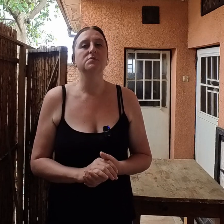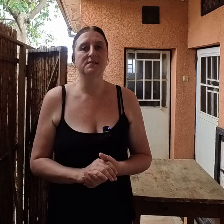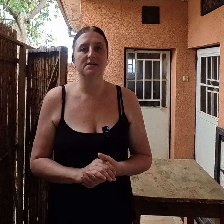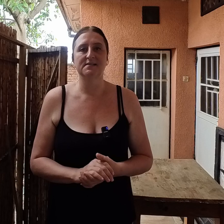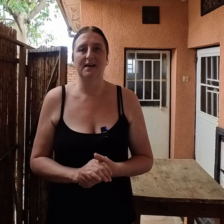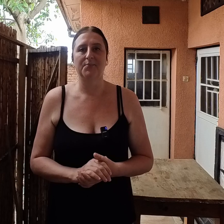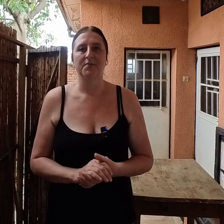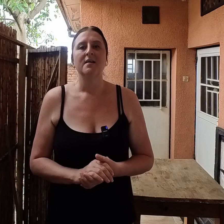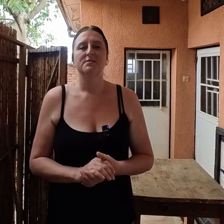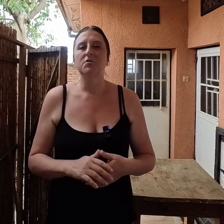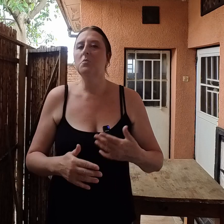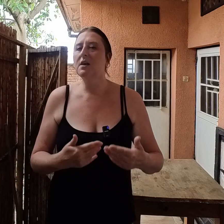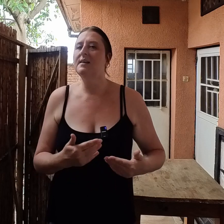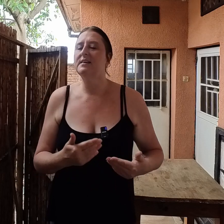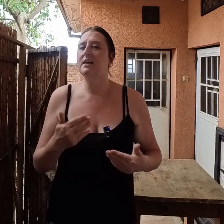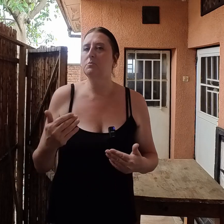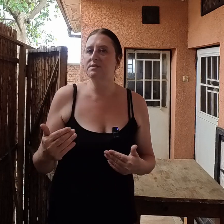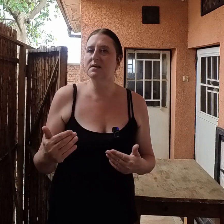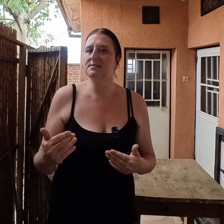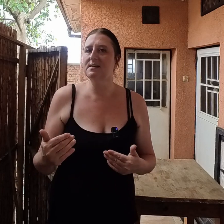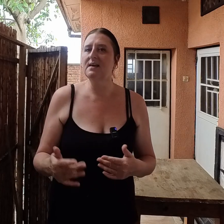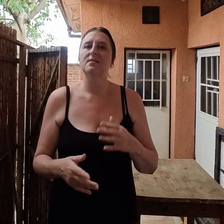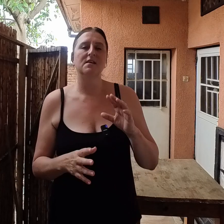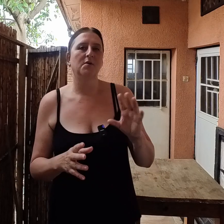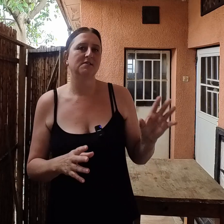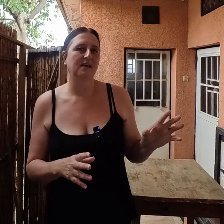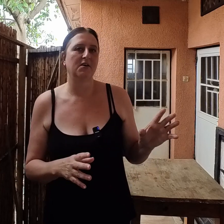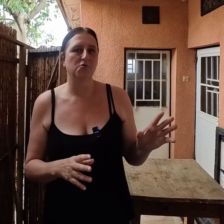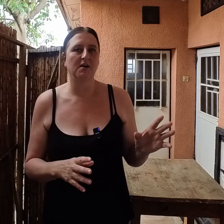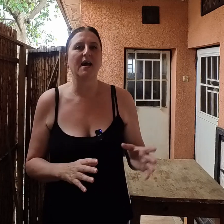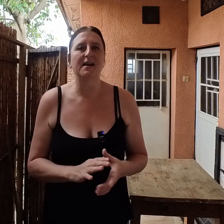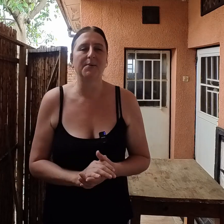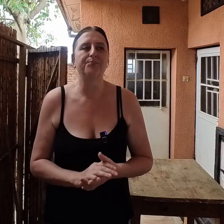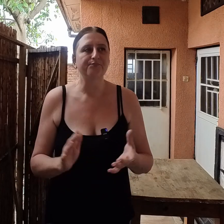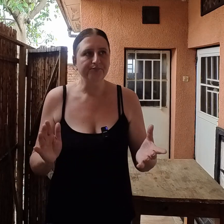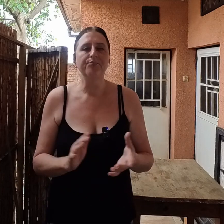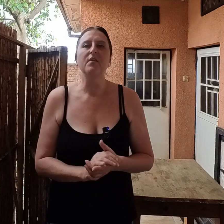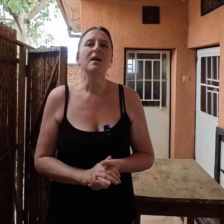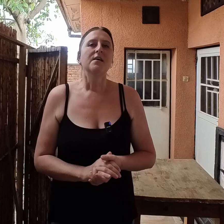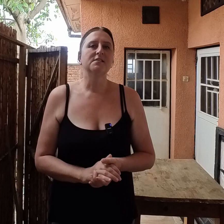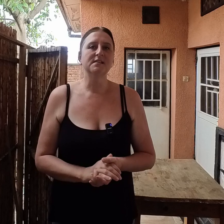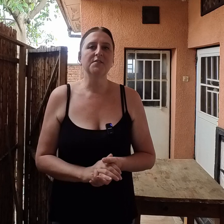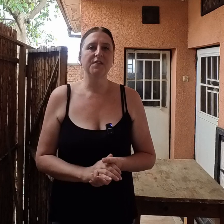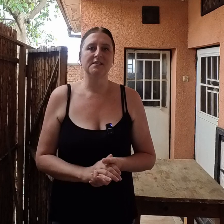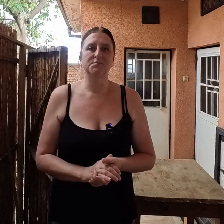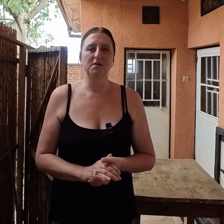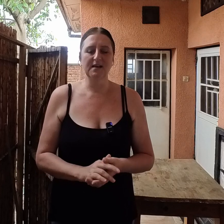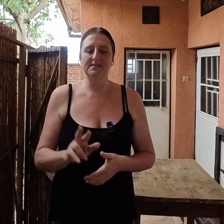Musanze. So, you're more likely to hear Musanze than you are to hear Ruhengeri. The sign for this one